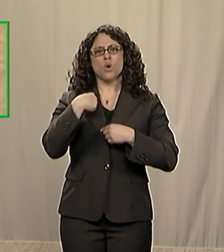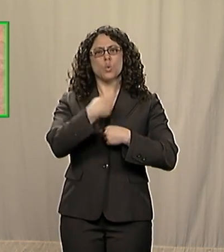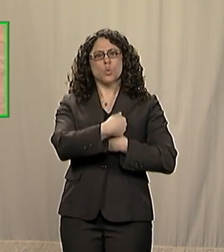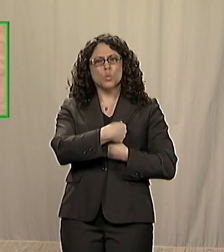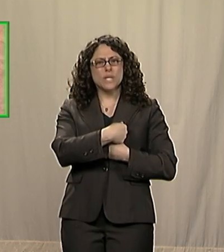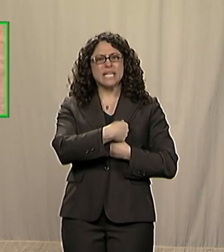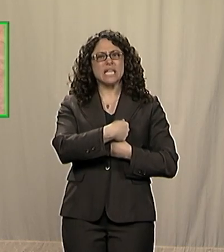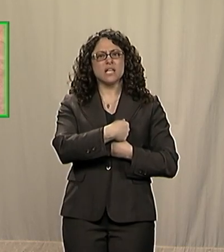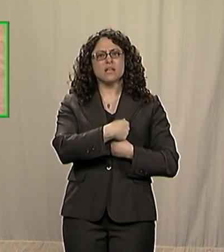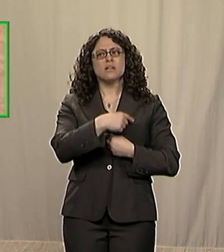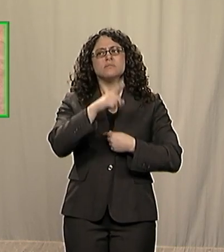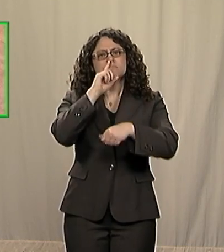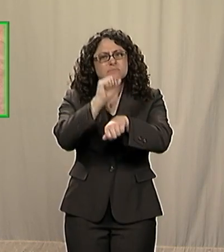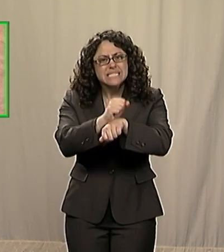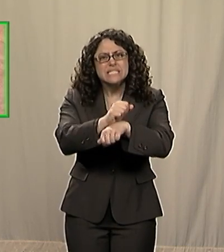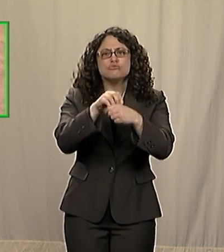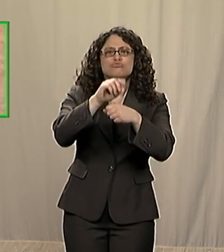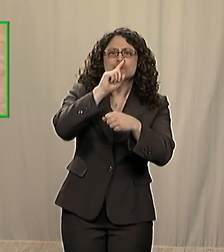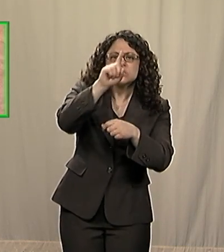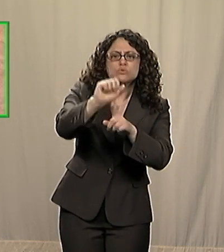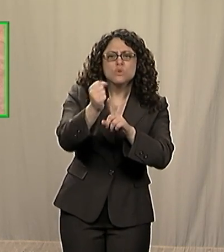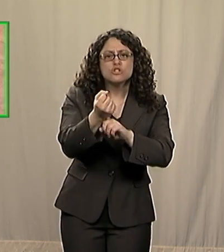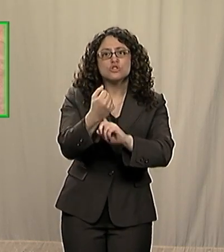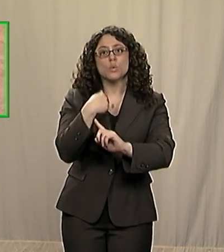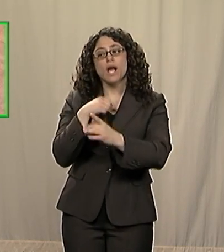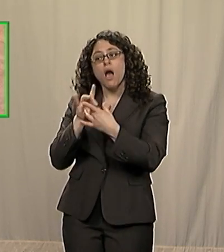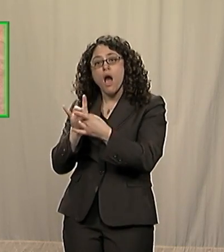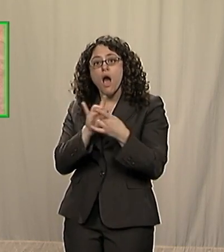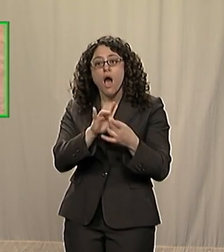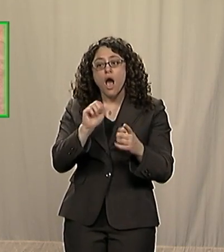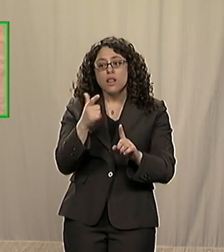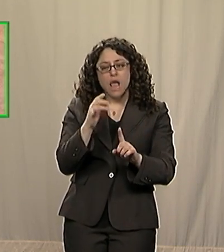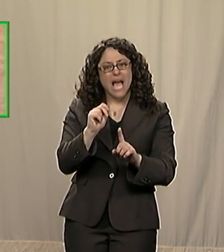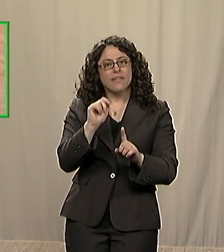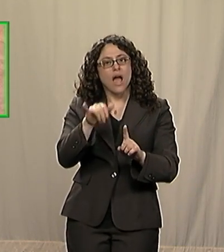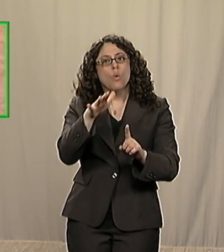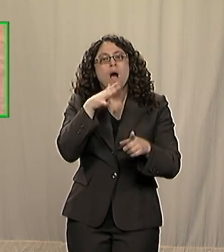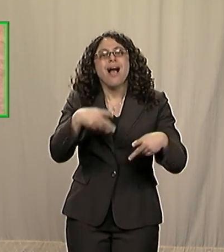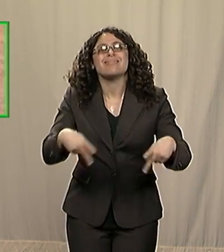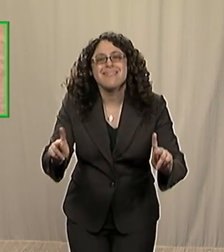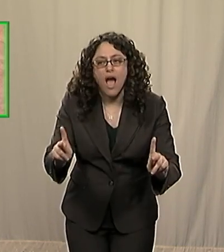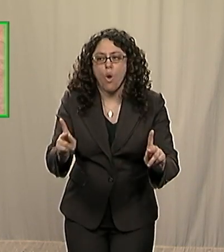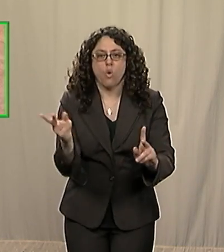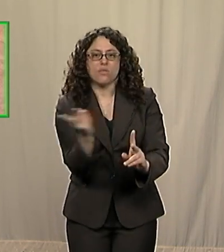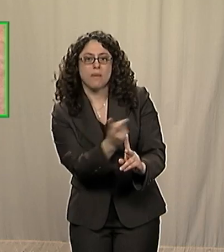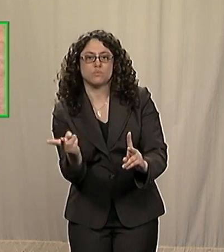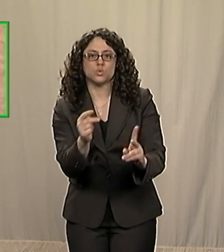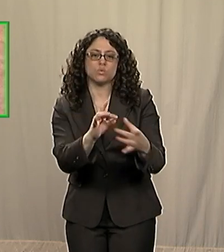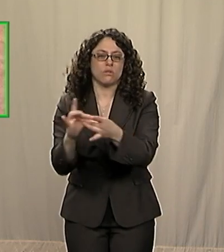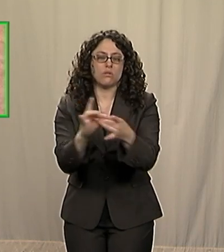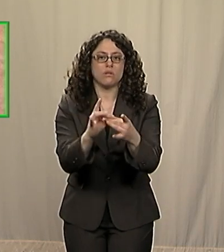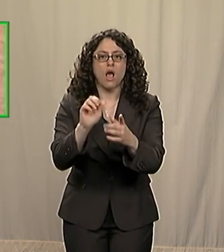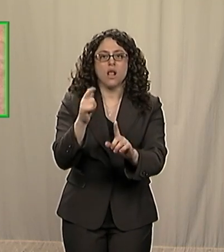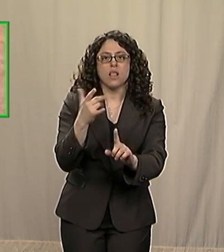and accommodating each other. One of the issues we're looking at, are the codes and conducts